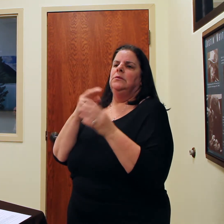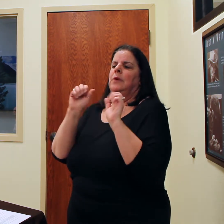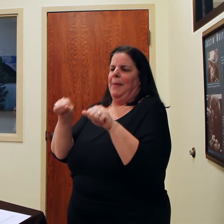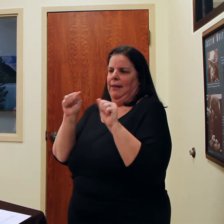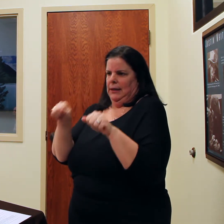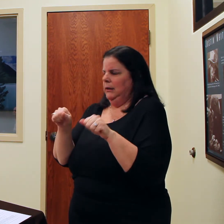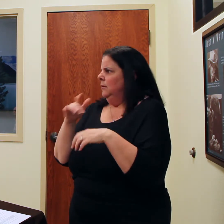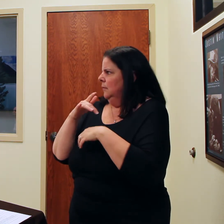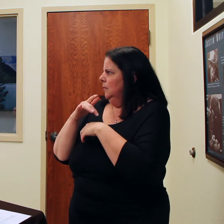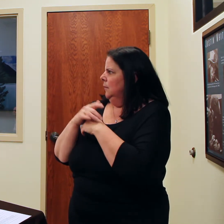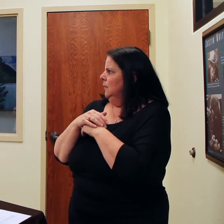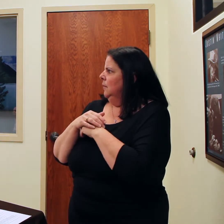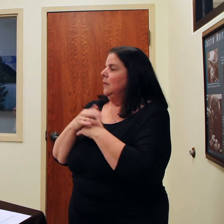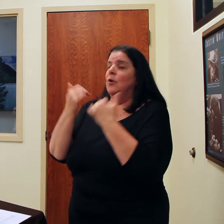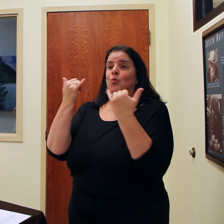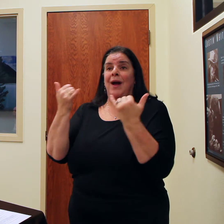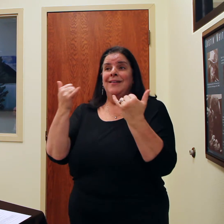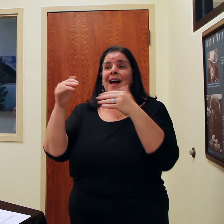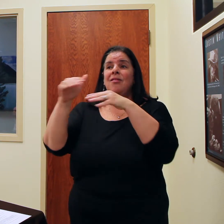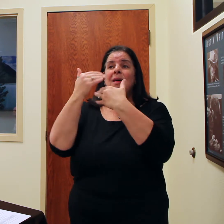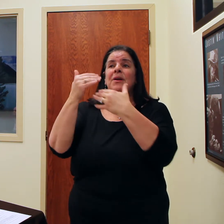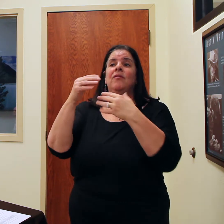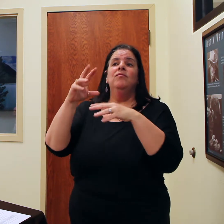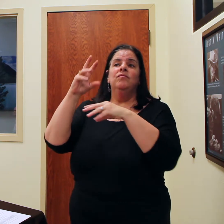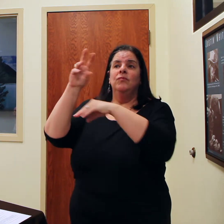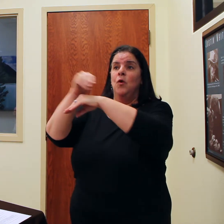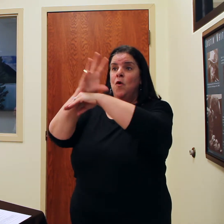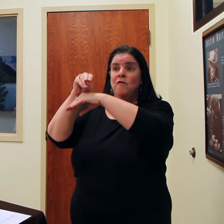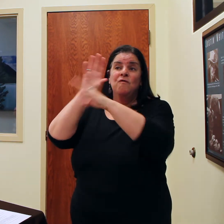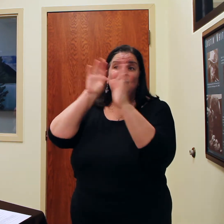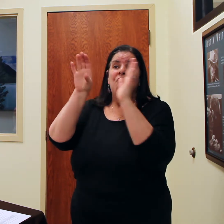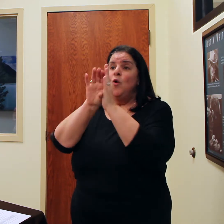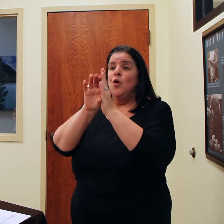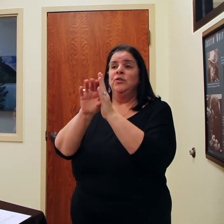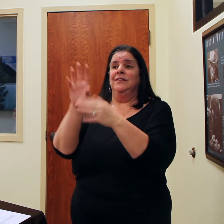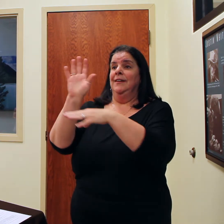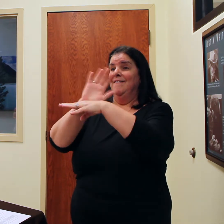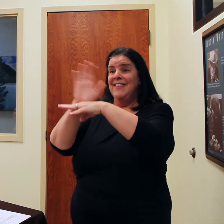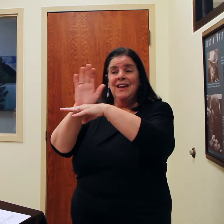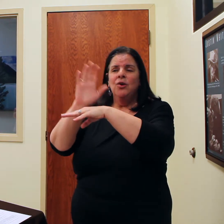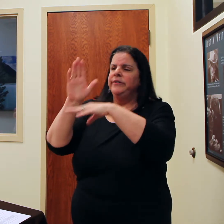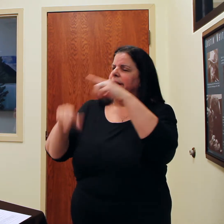Also, right now, our limitations, photos and videos cannot be sent to 911 at this time.